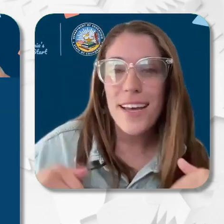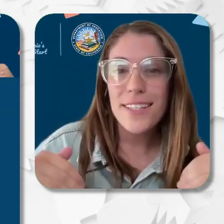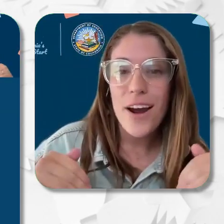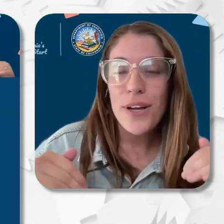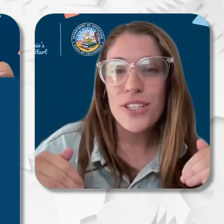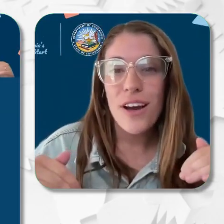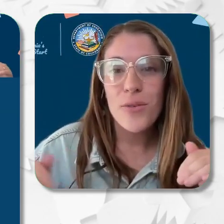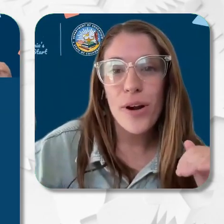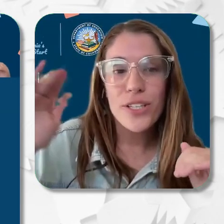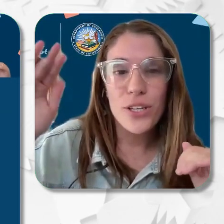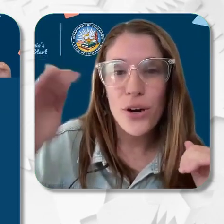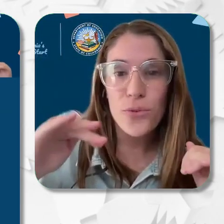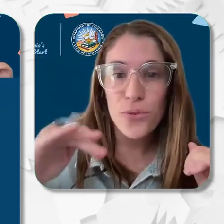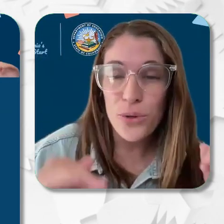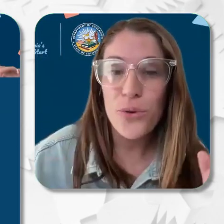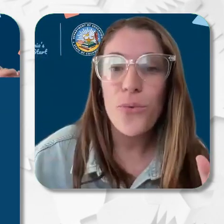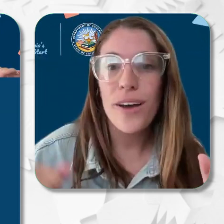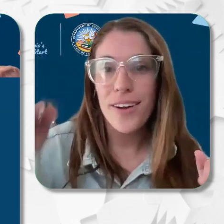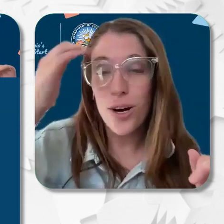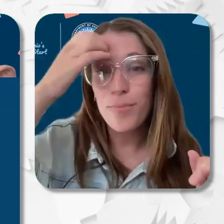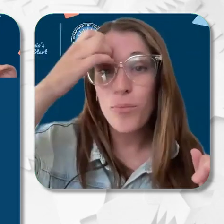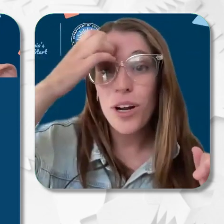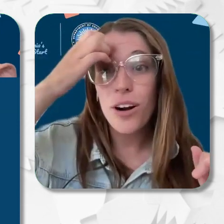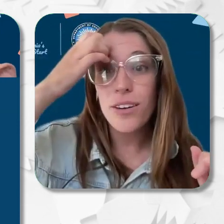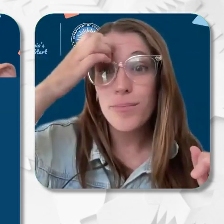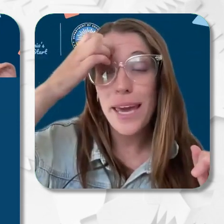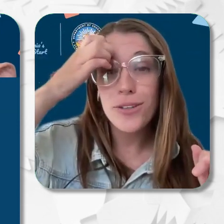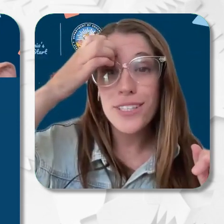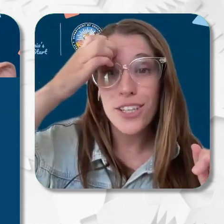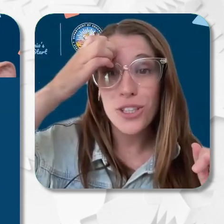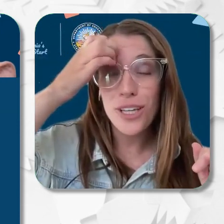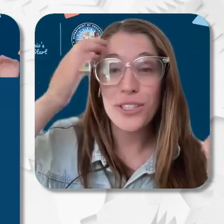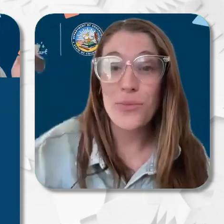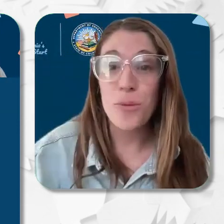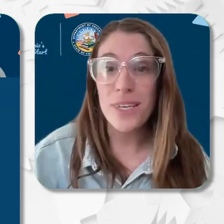slides down I just kind of wanted to go through what our what our panel discussion questions will